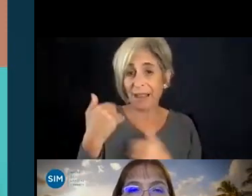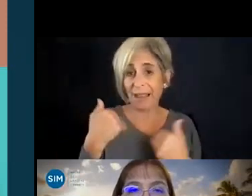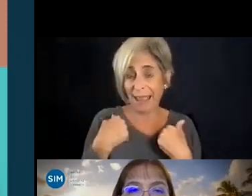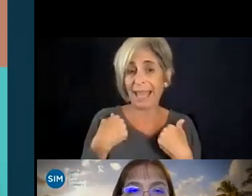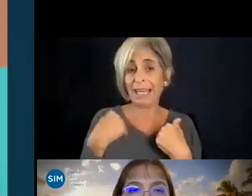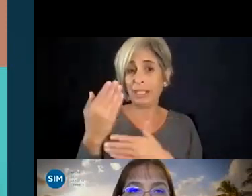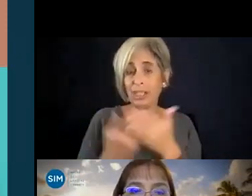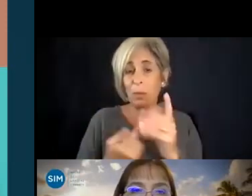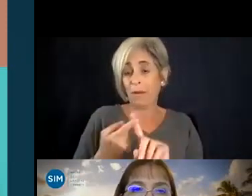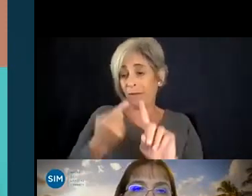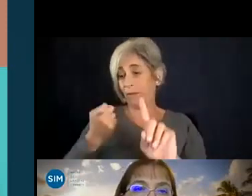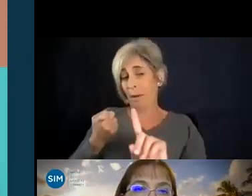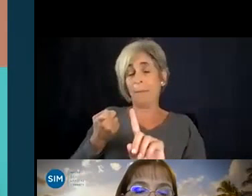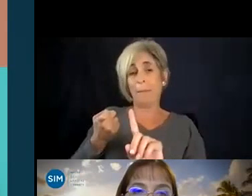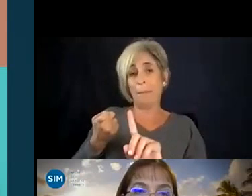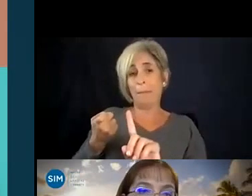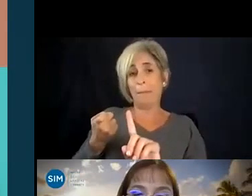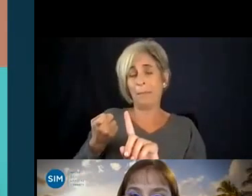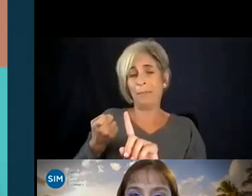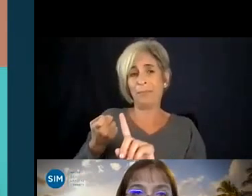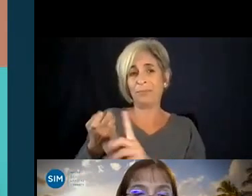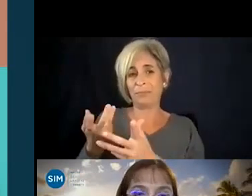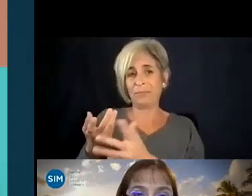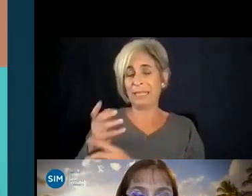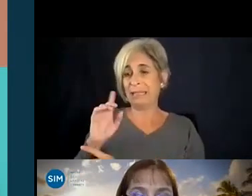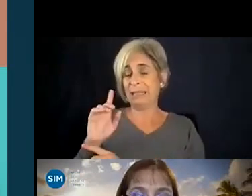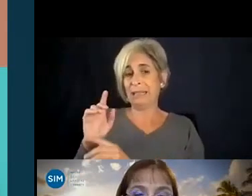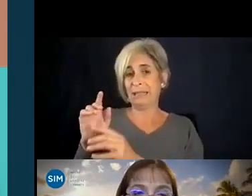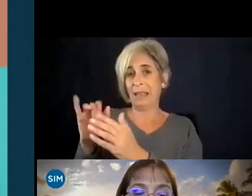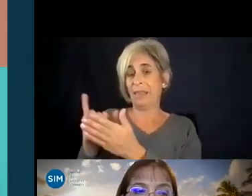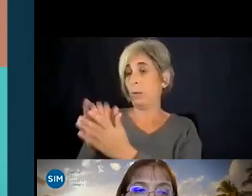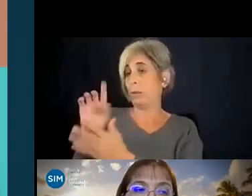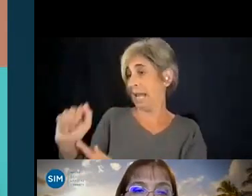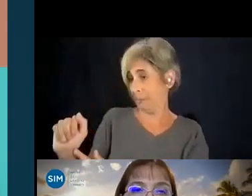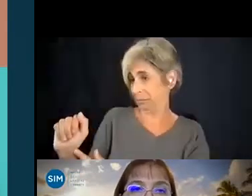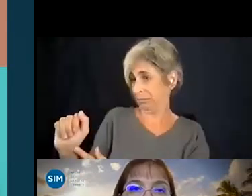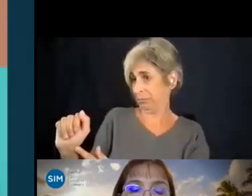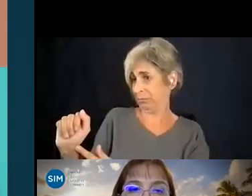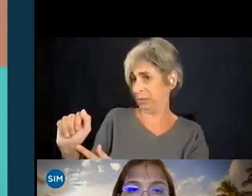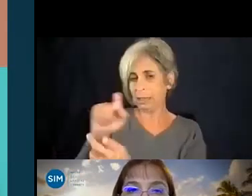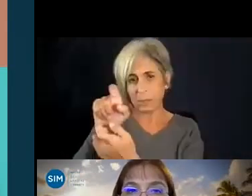somebody who was disabled and particularly I was thinking of the